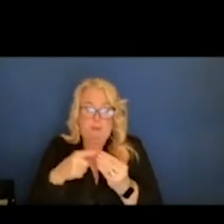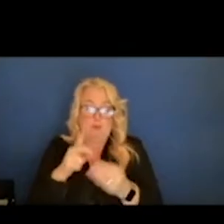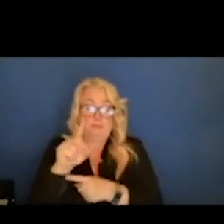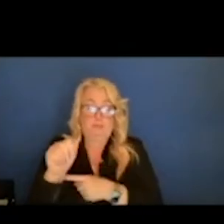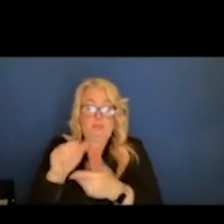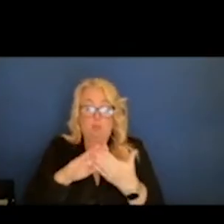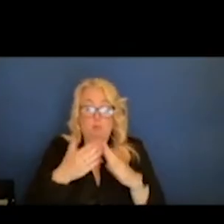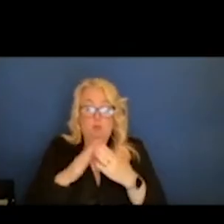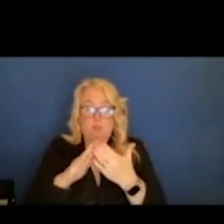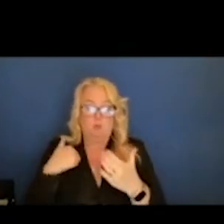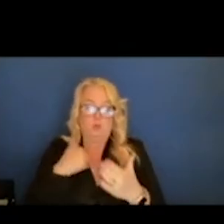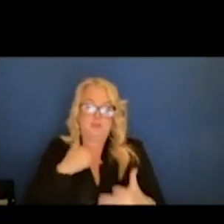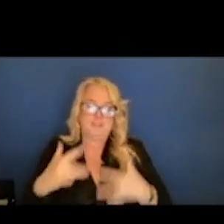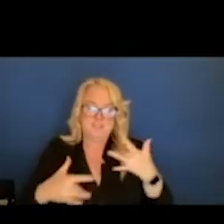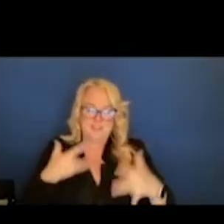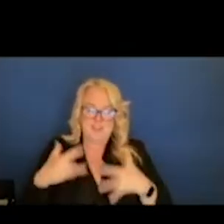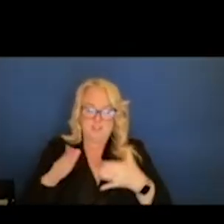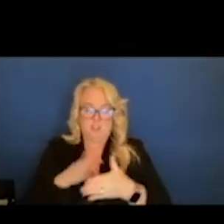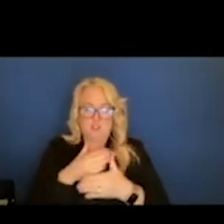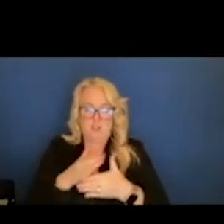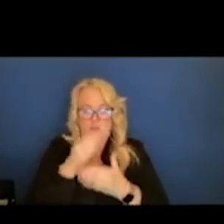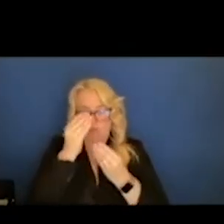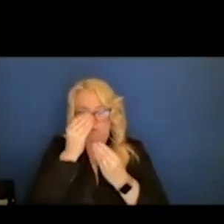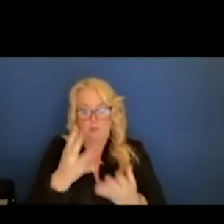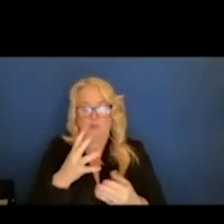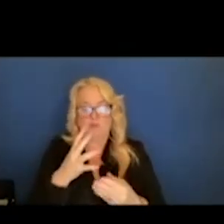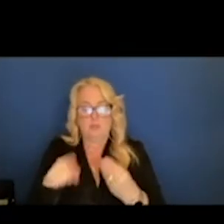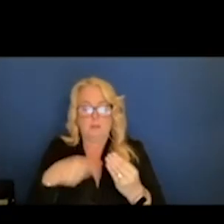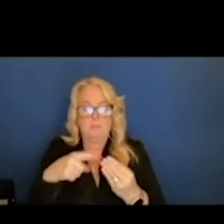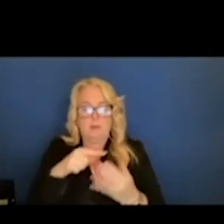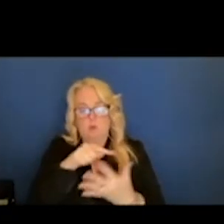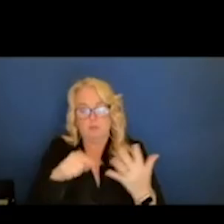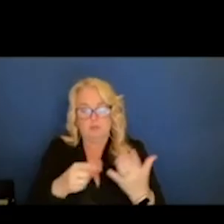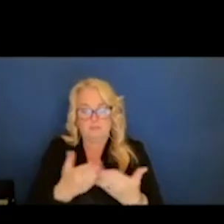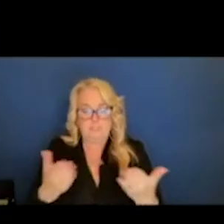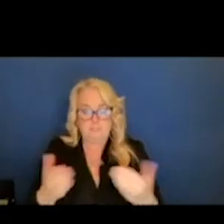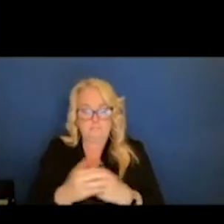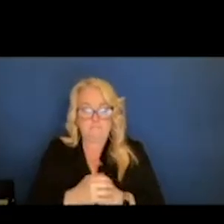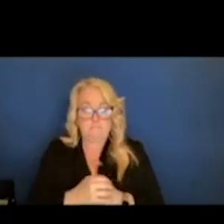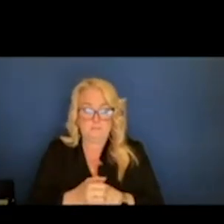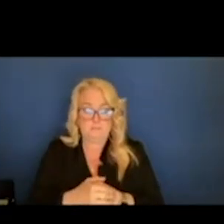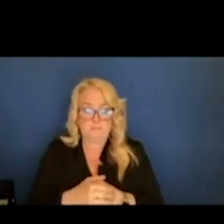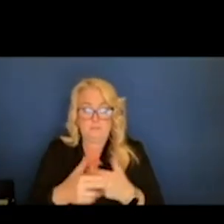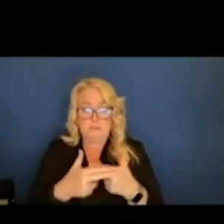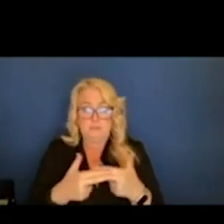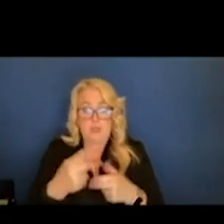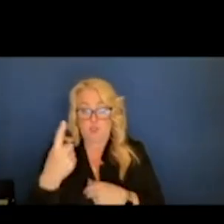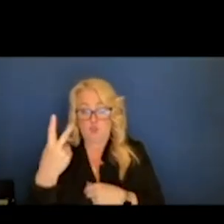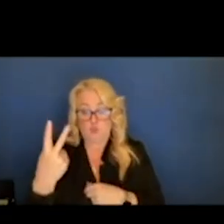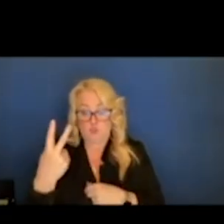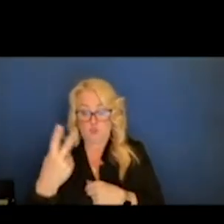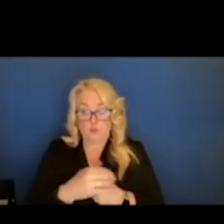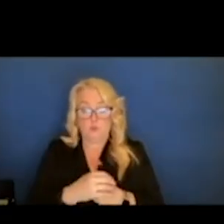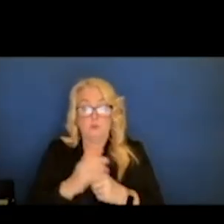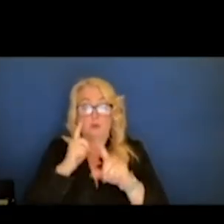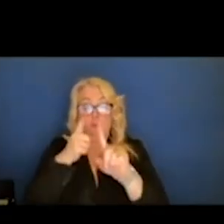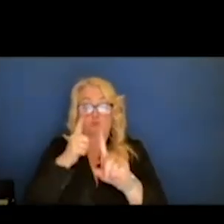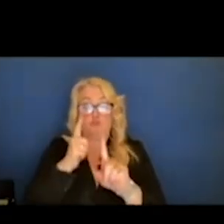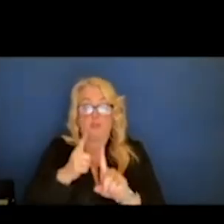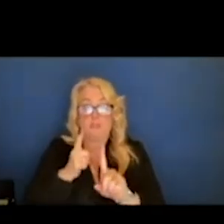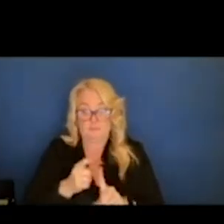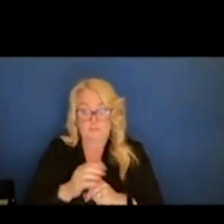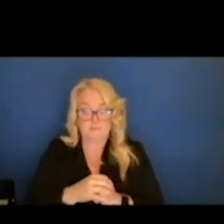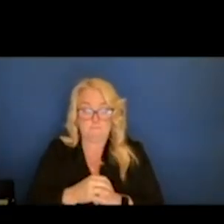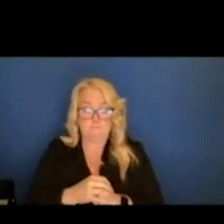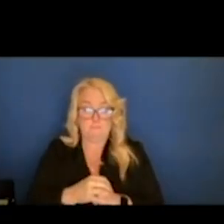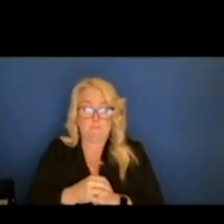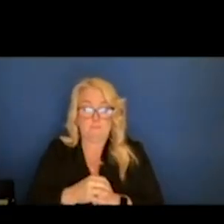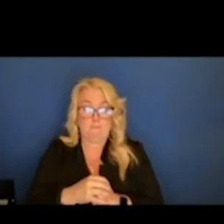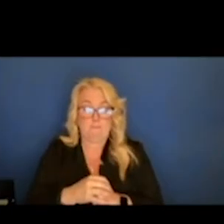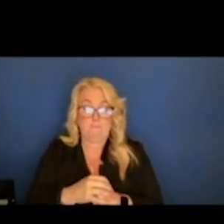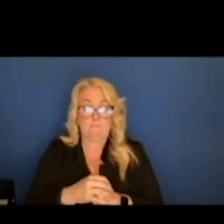some valuable insights and resources with you. Slide 2. Objectives. To that end, let’s take a